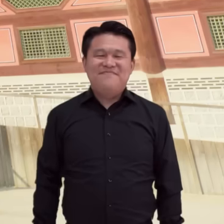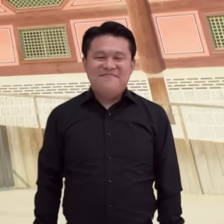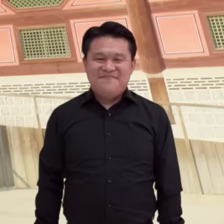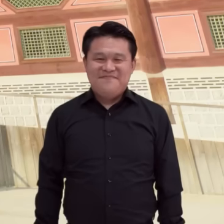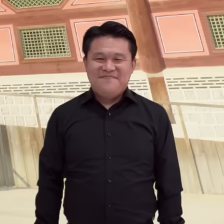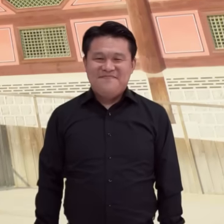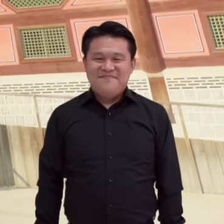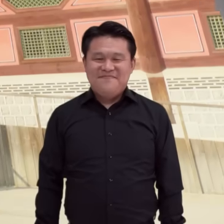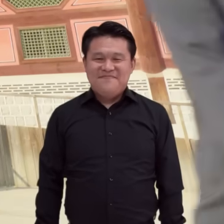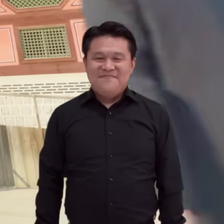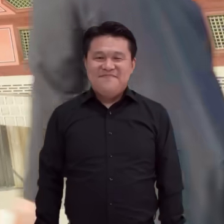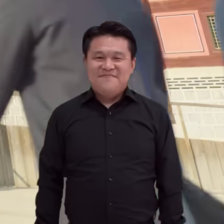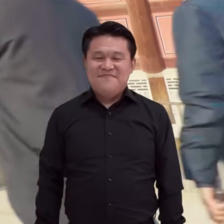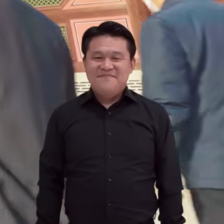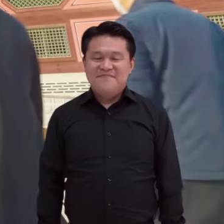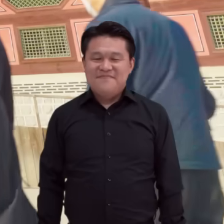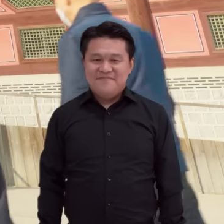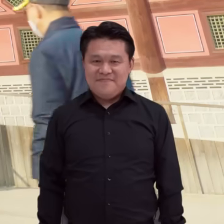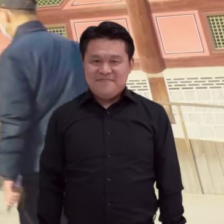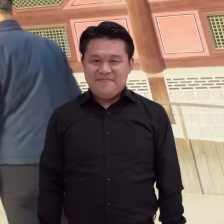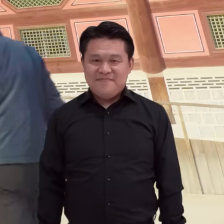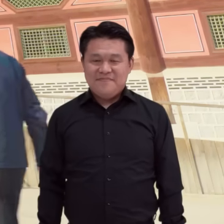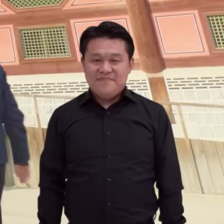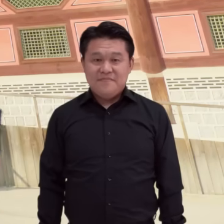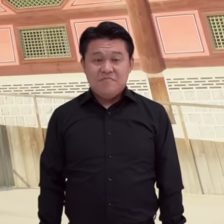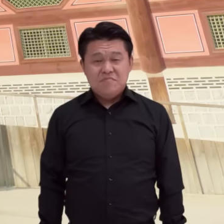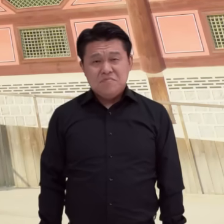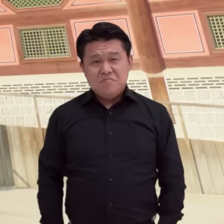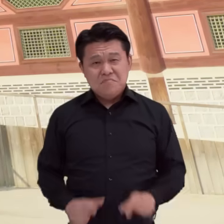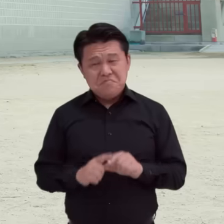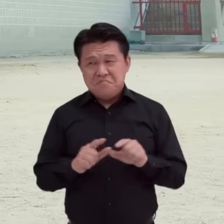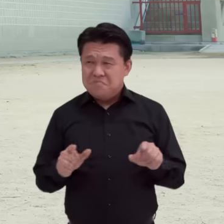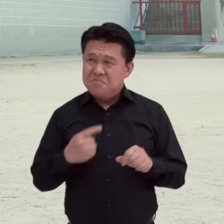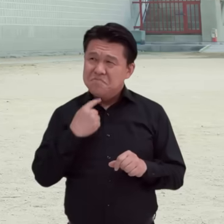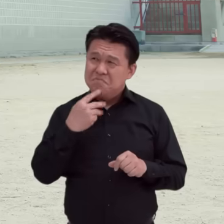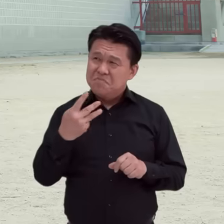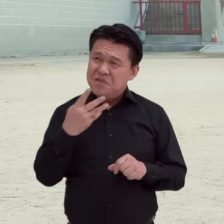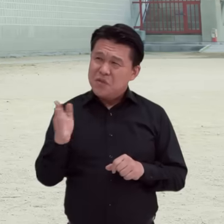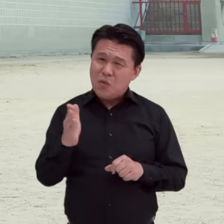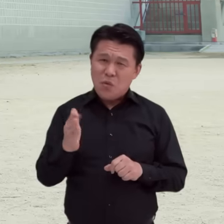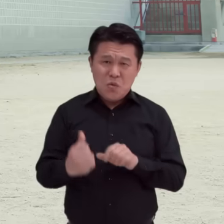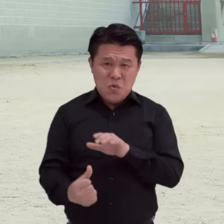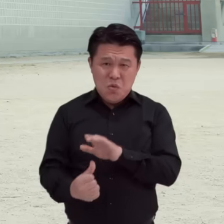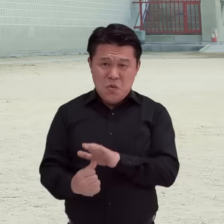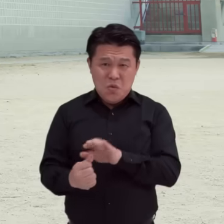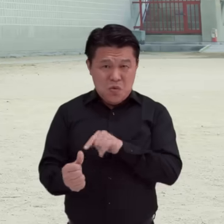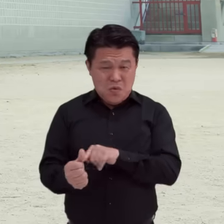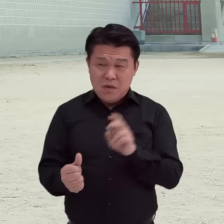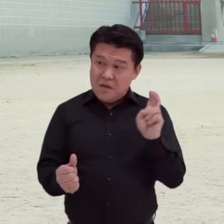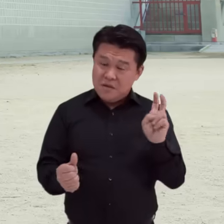Q. Any memorable visitors? There was this kid, probably 3 or 4 years old.